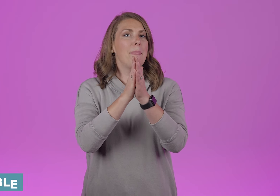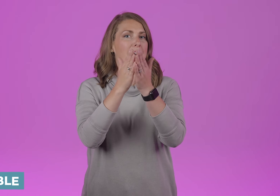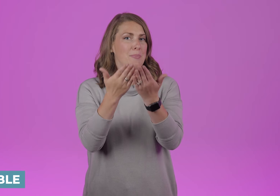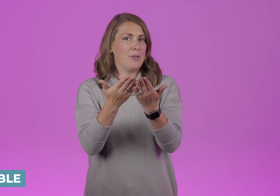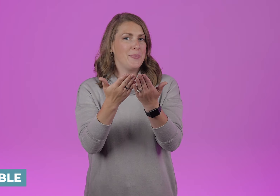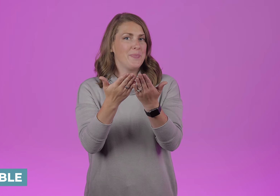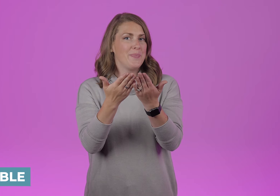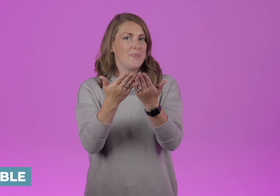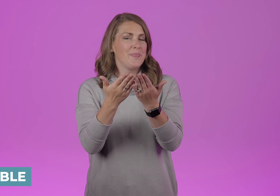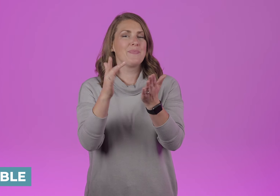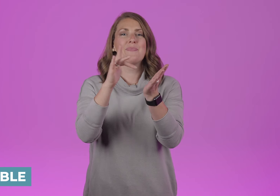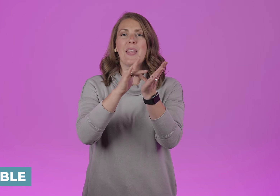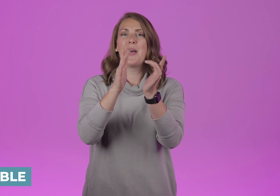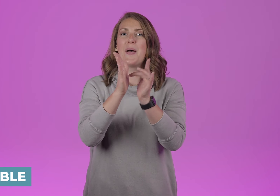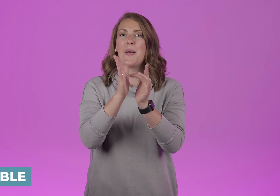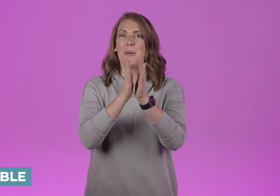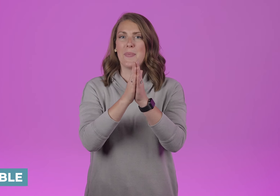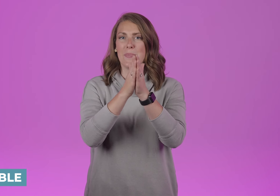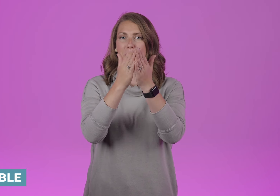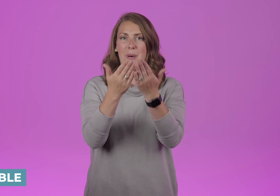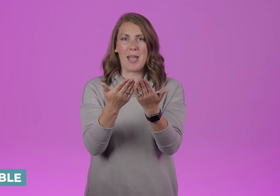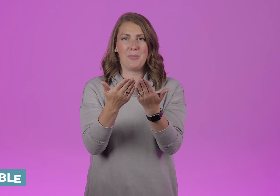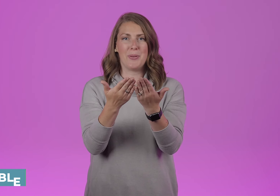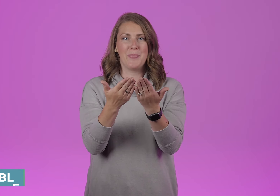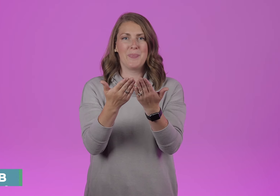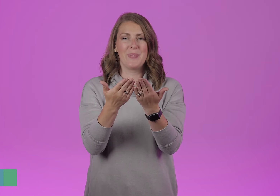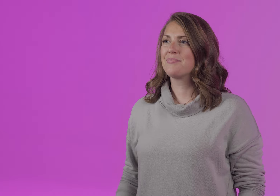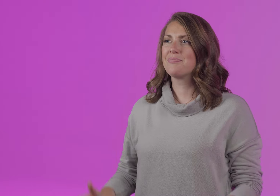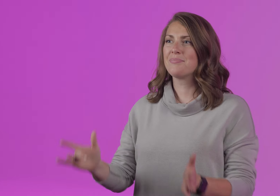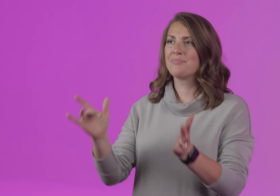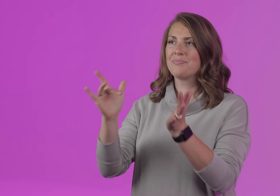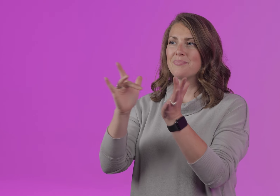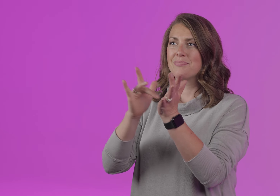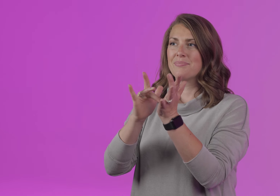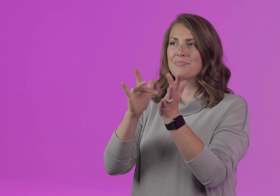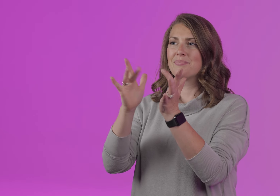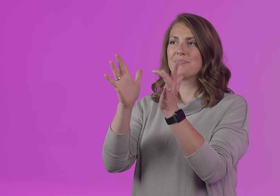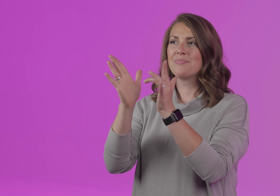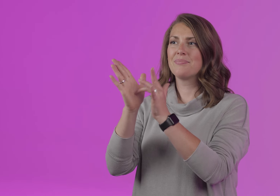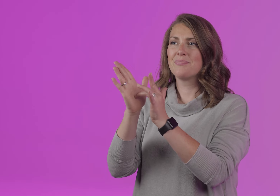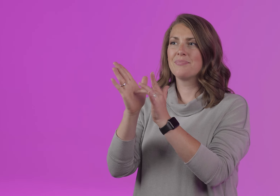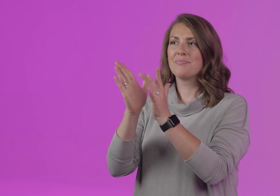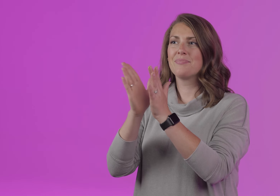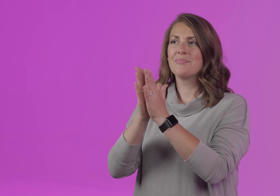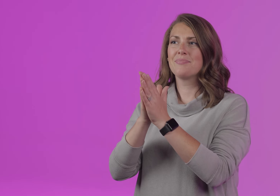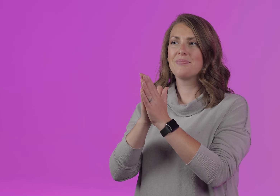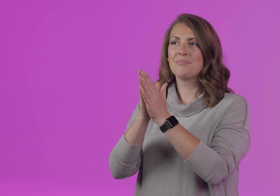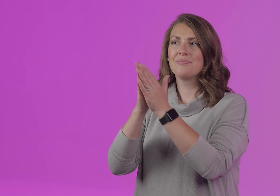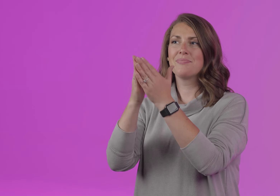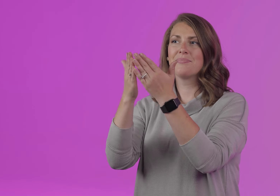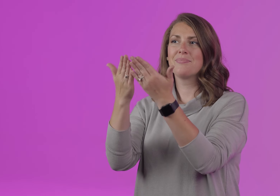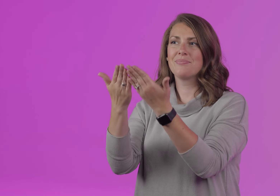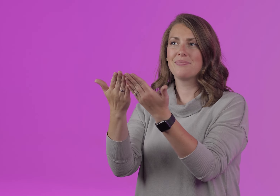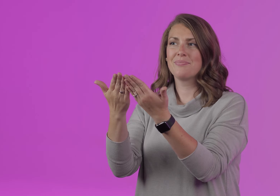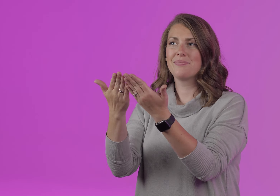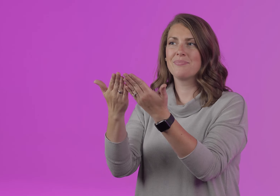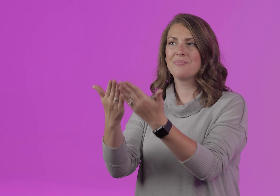Bible. It's the same Jesus and book, but together